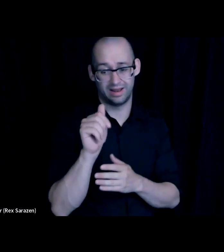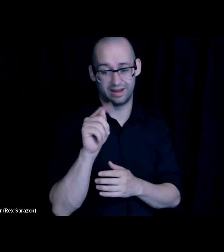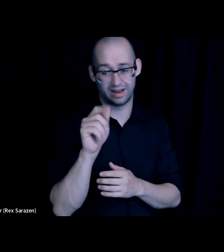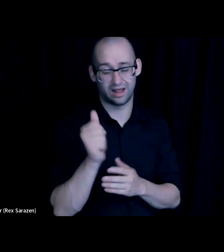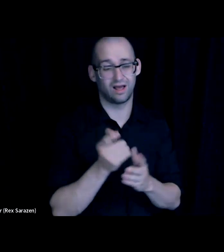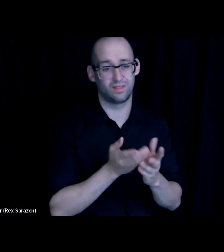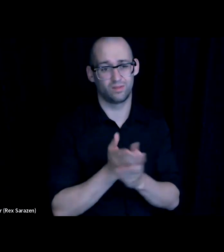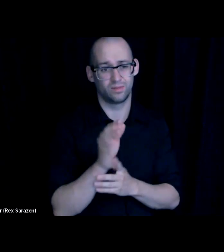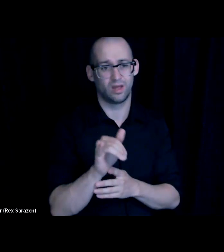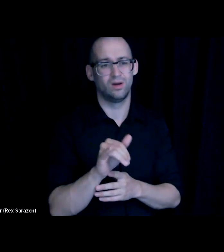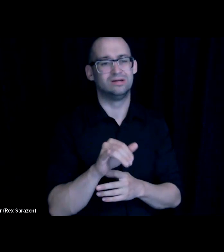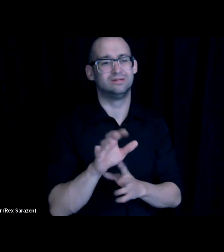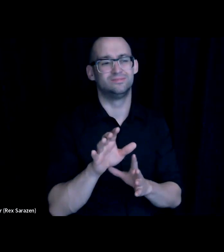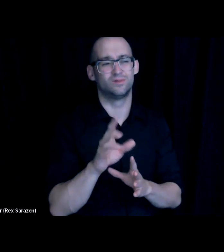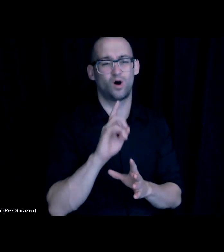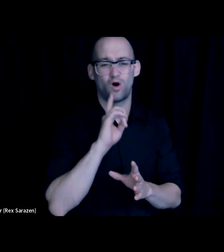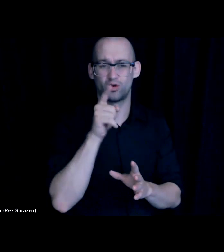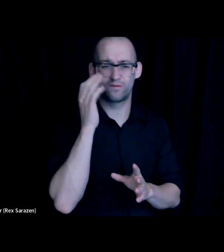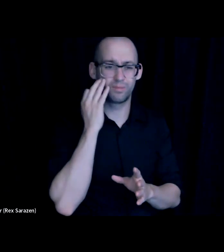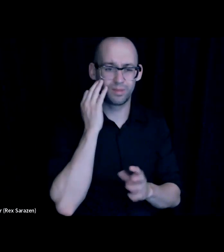really just kind of, you know, are you familiar with this? What do you know? How do you feel?